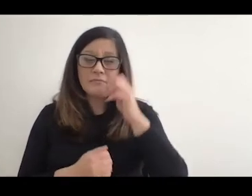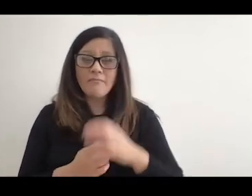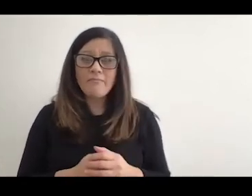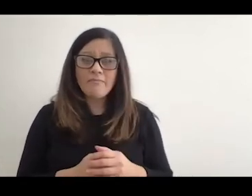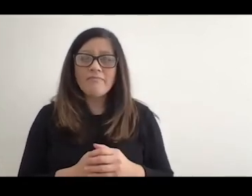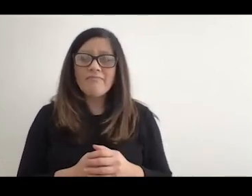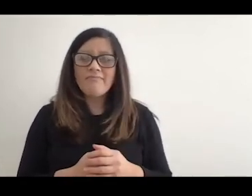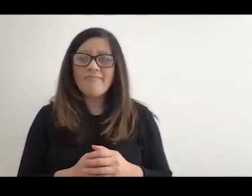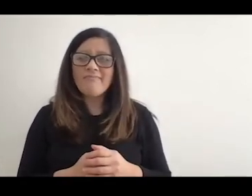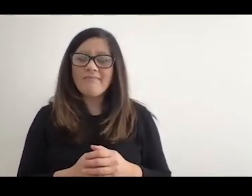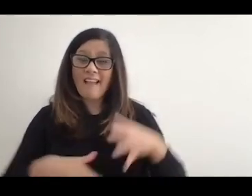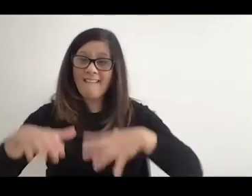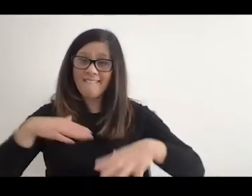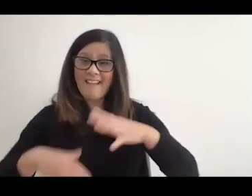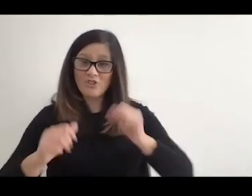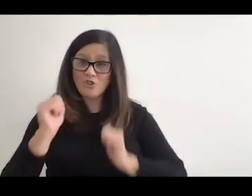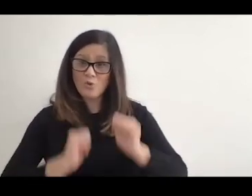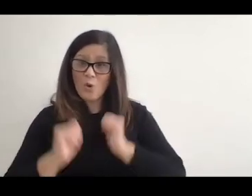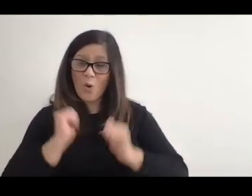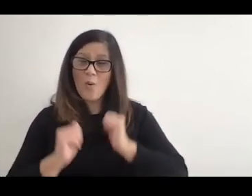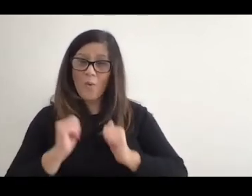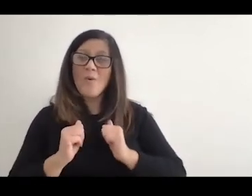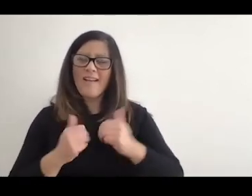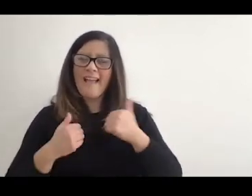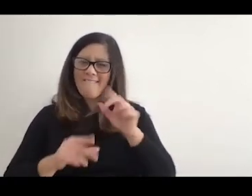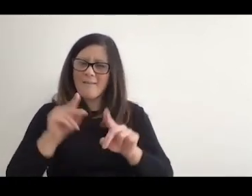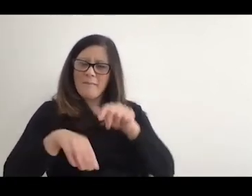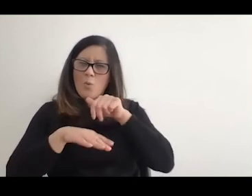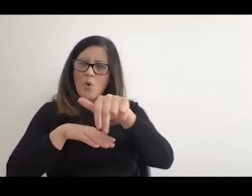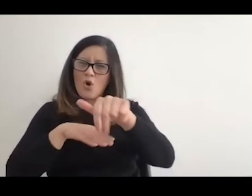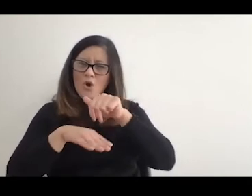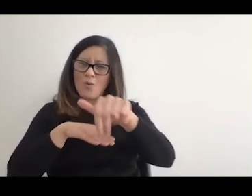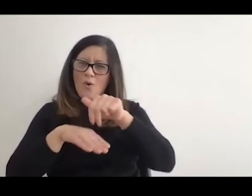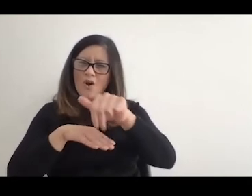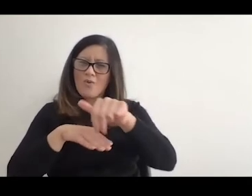It's not designed for sitting. But I pull clothes all the time for my